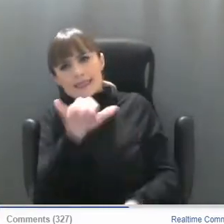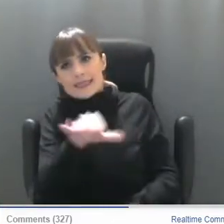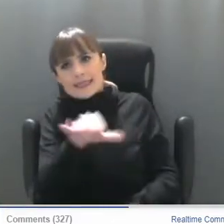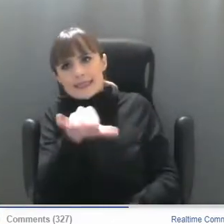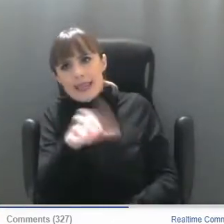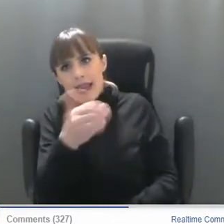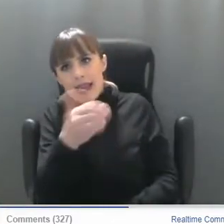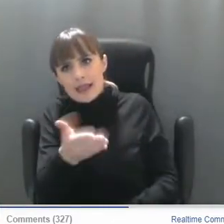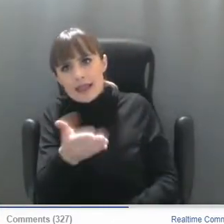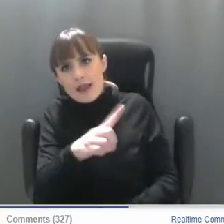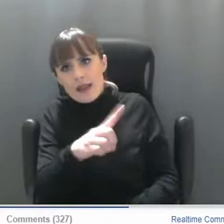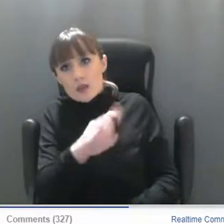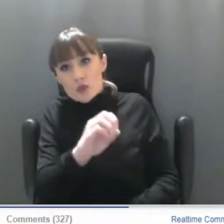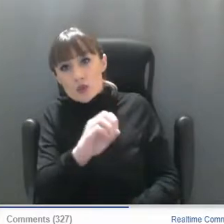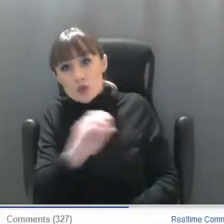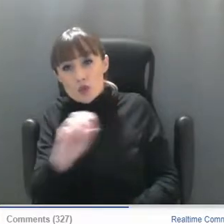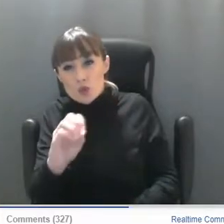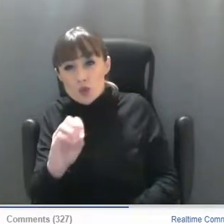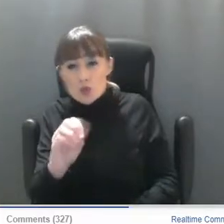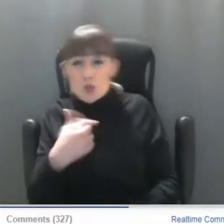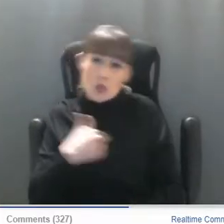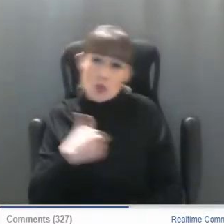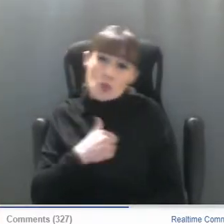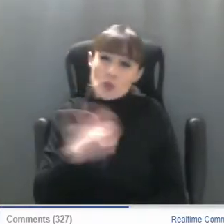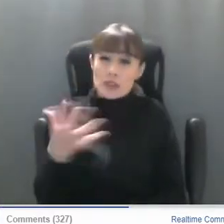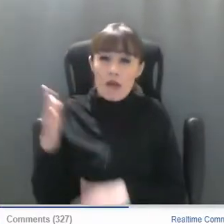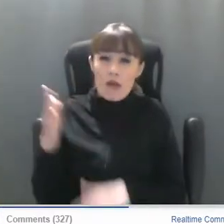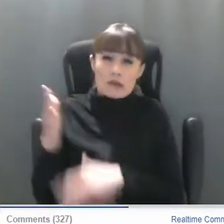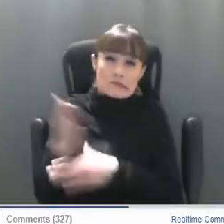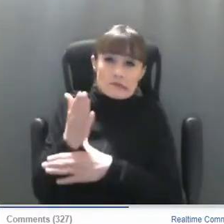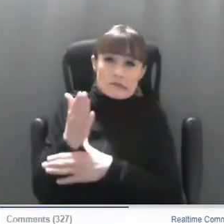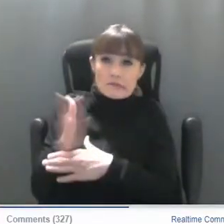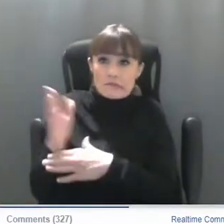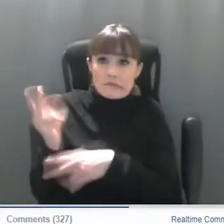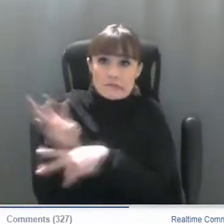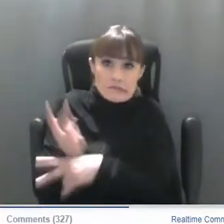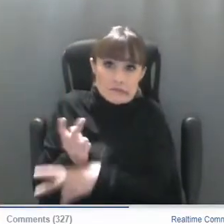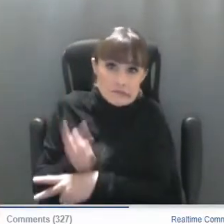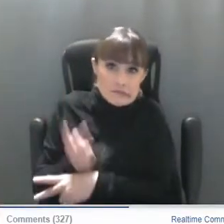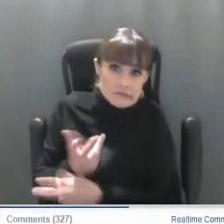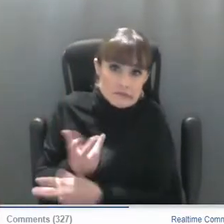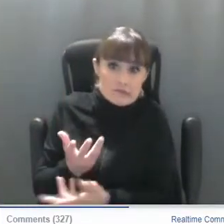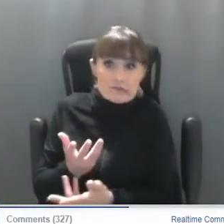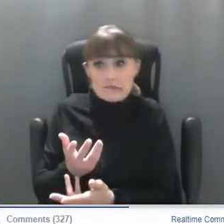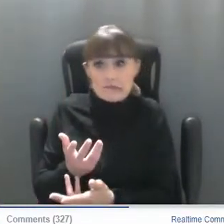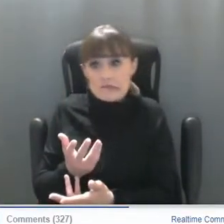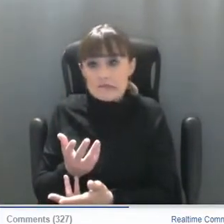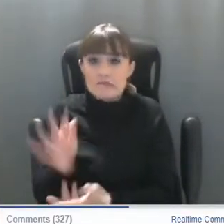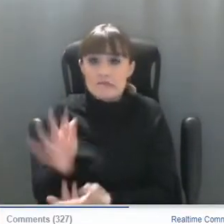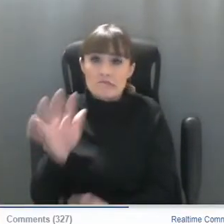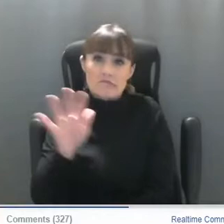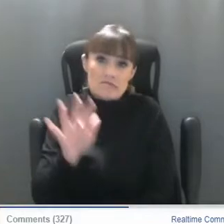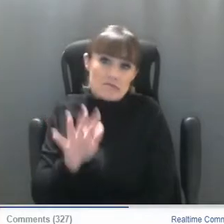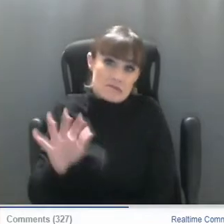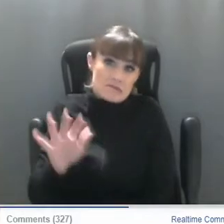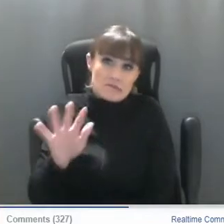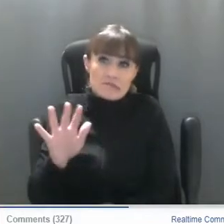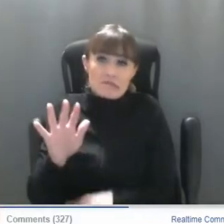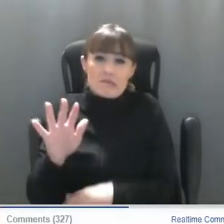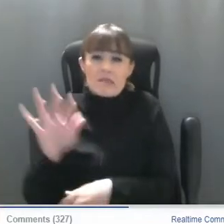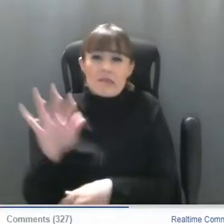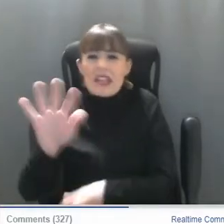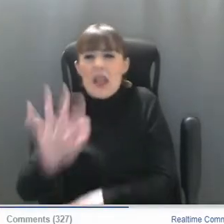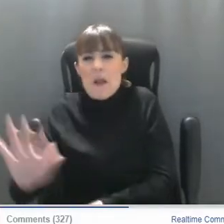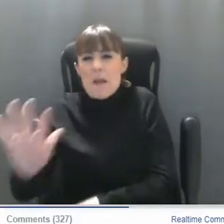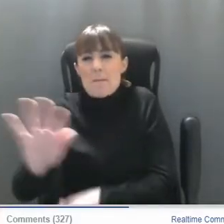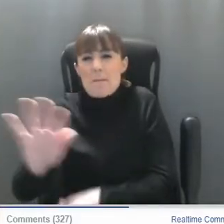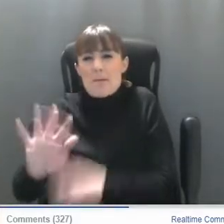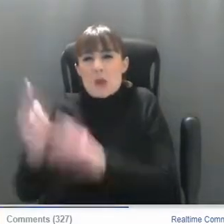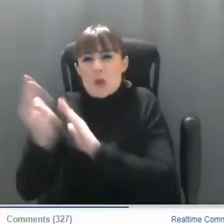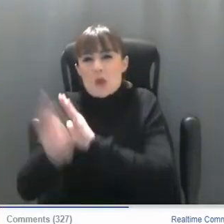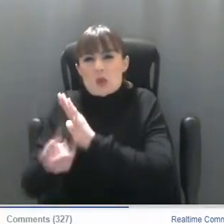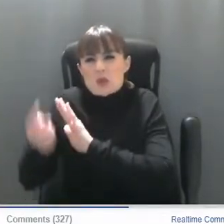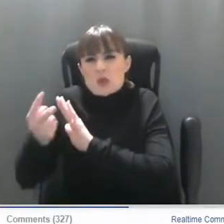So that would be, normally people spend about two hours at the zoo, but